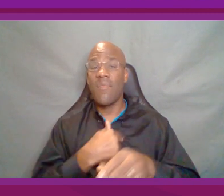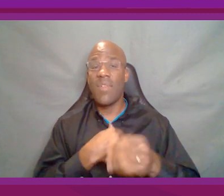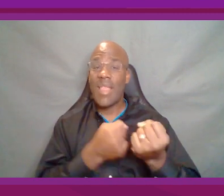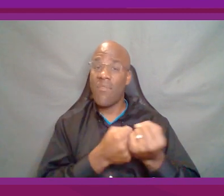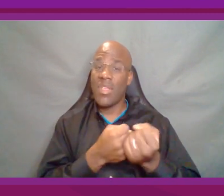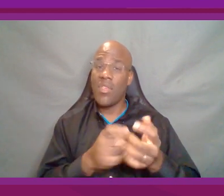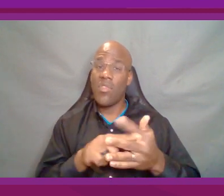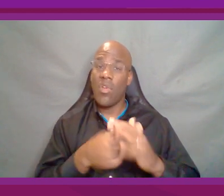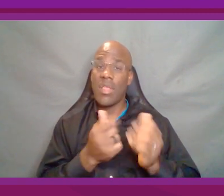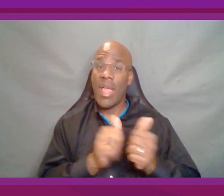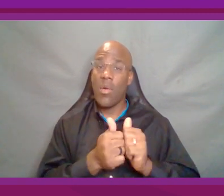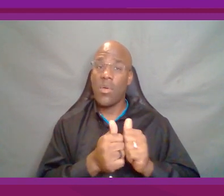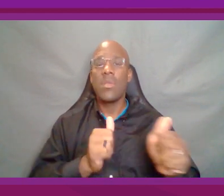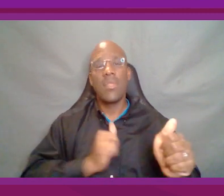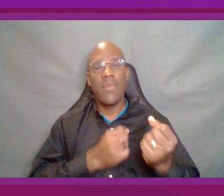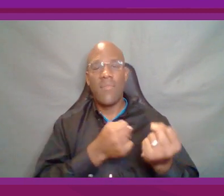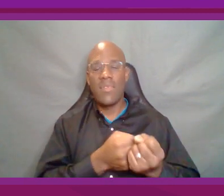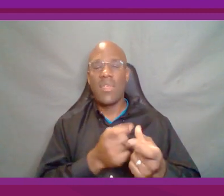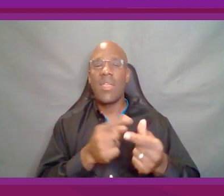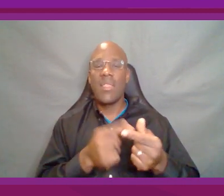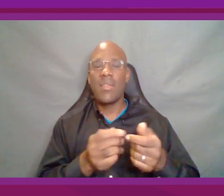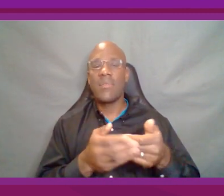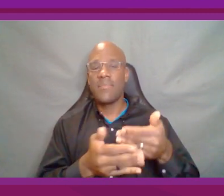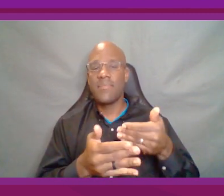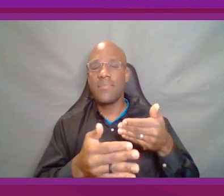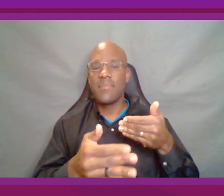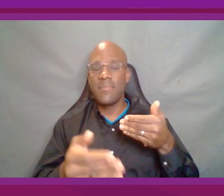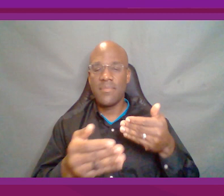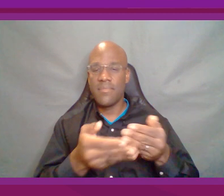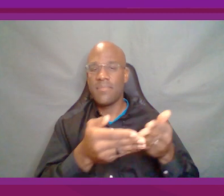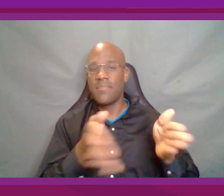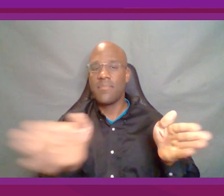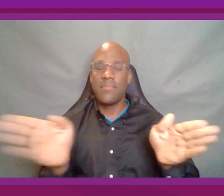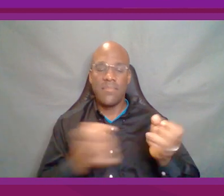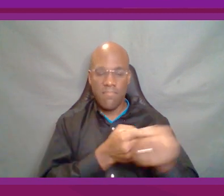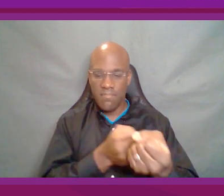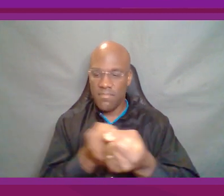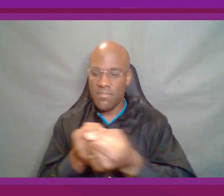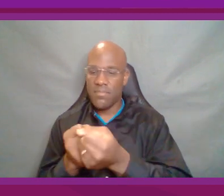starts out with self-advocacy, and then expands to advocacy for the greater disability community.